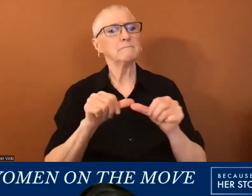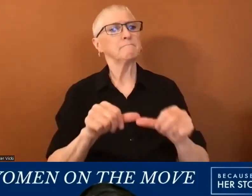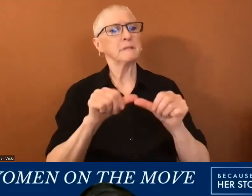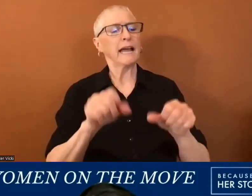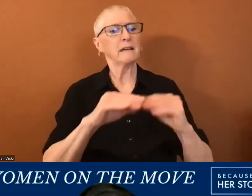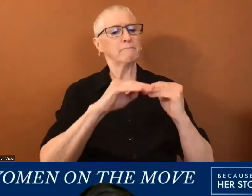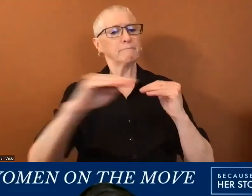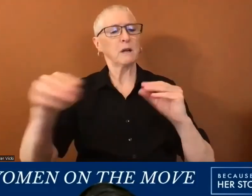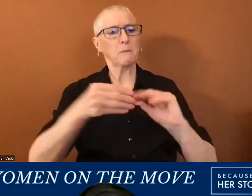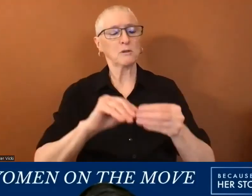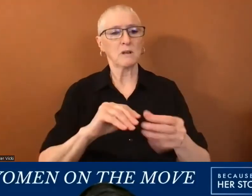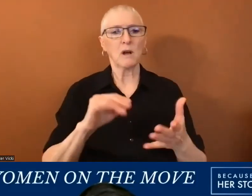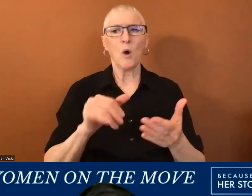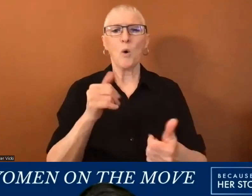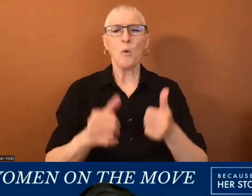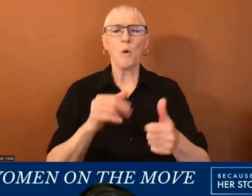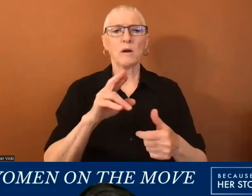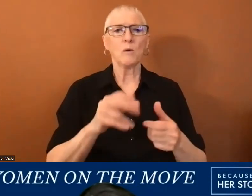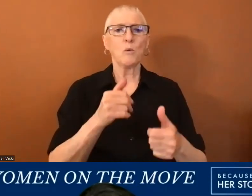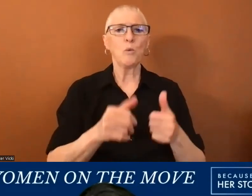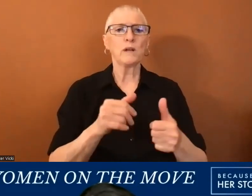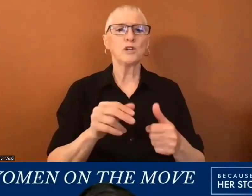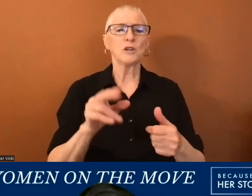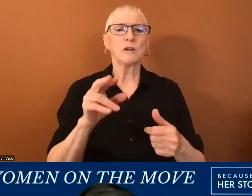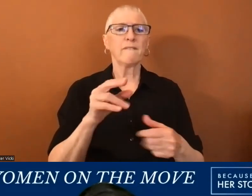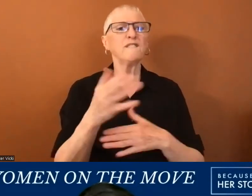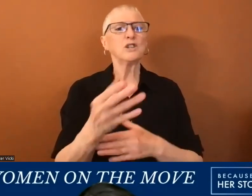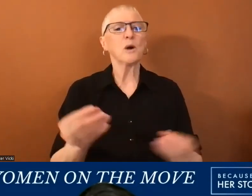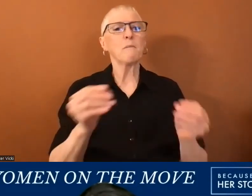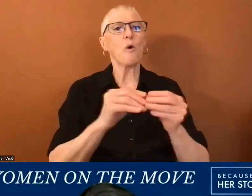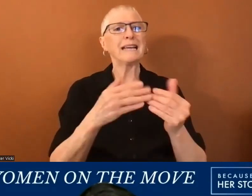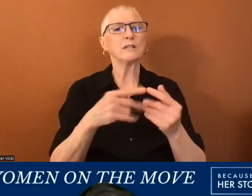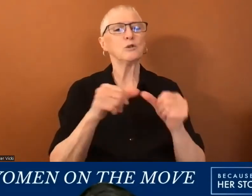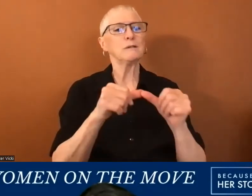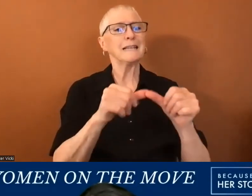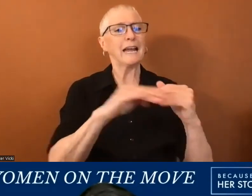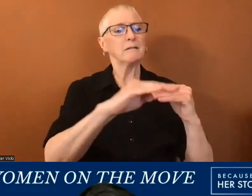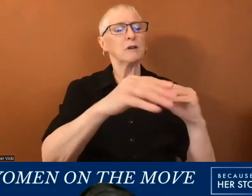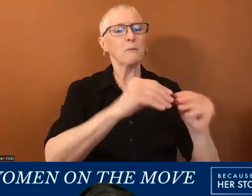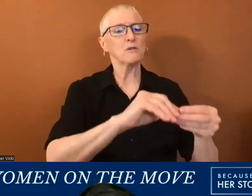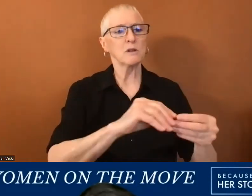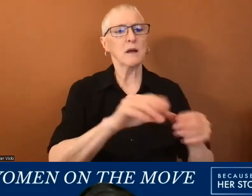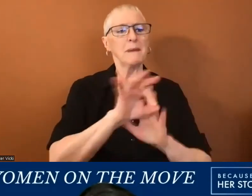basically ranks of fish that are more sustainable than others and choose that fish when you go to